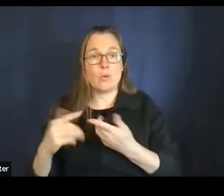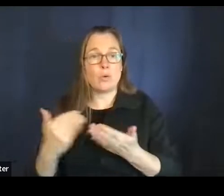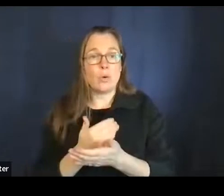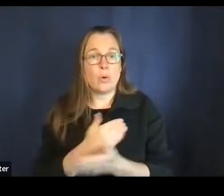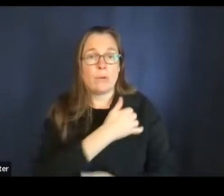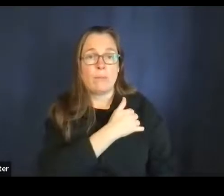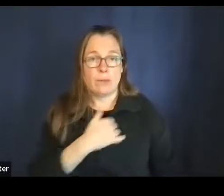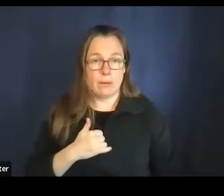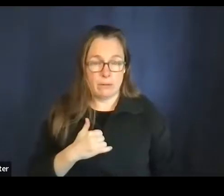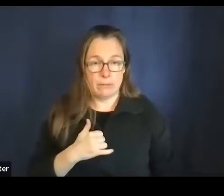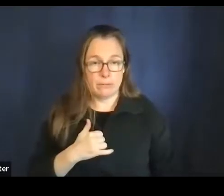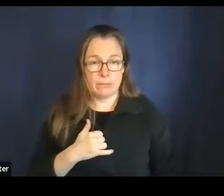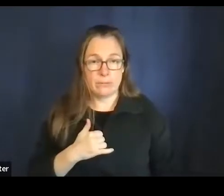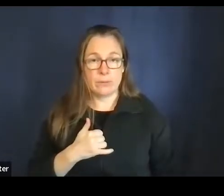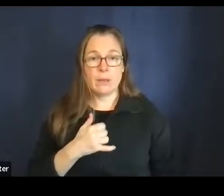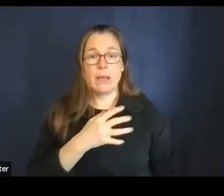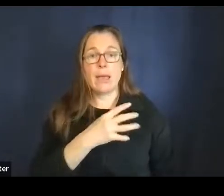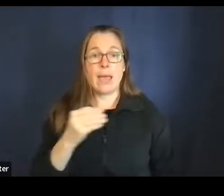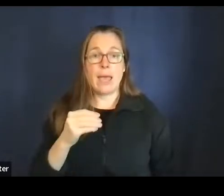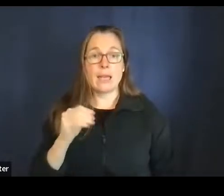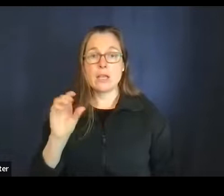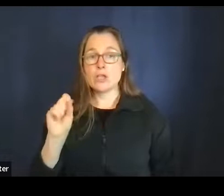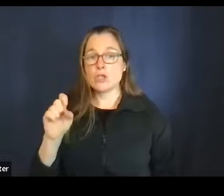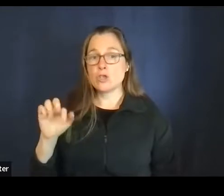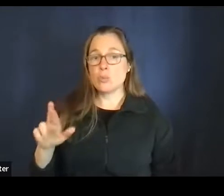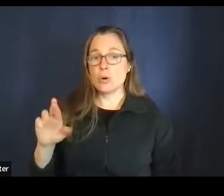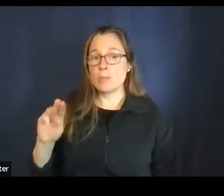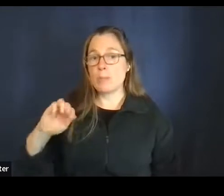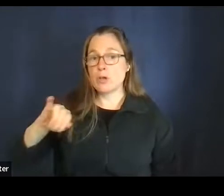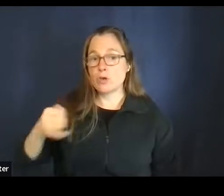and in super majority way accountable to the new council.